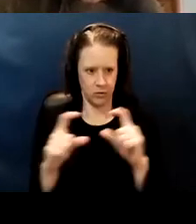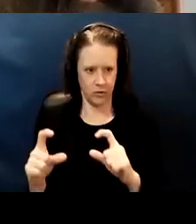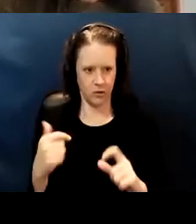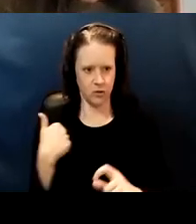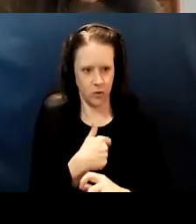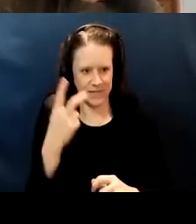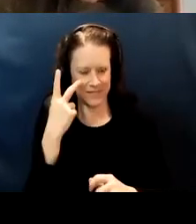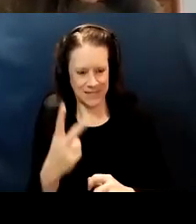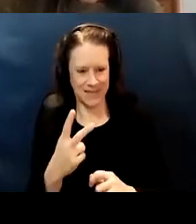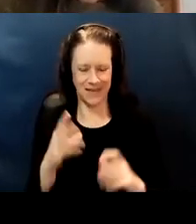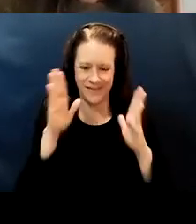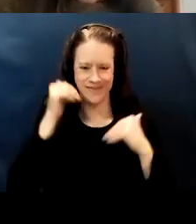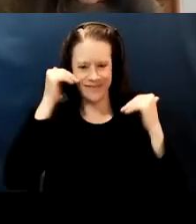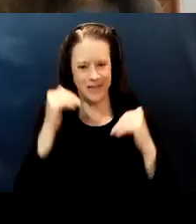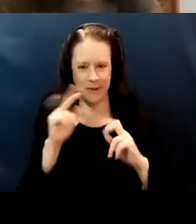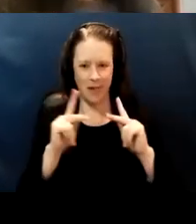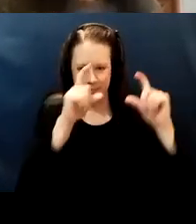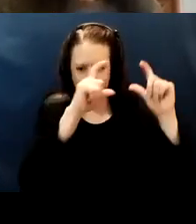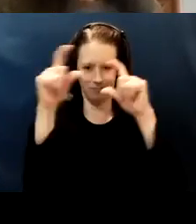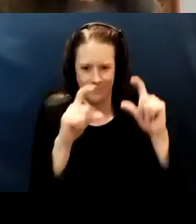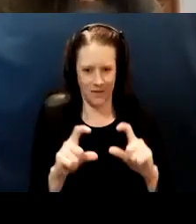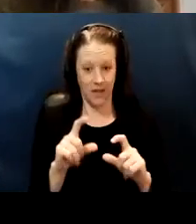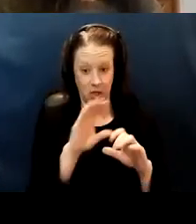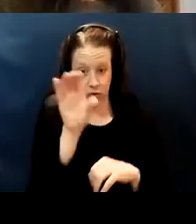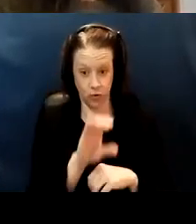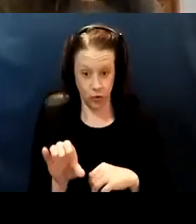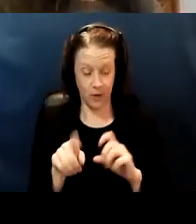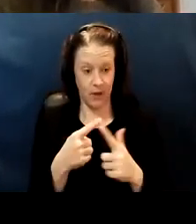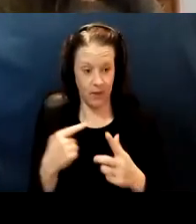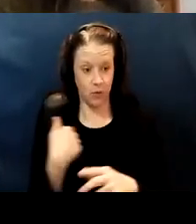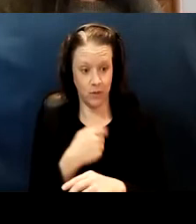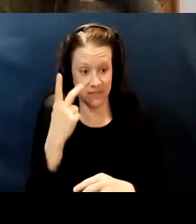smiling faces on Zoom, and then we see different people drawing